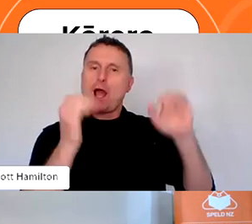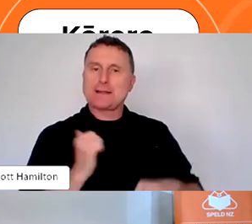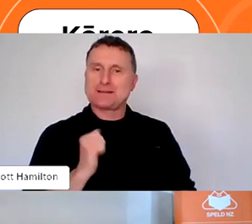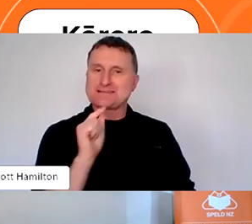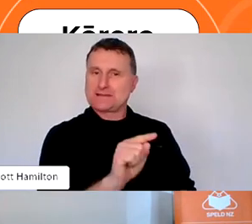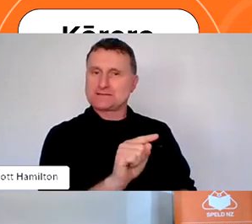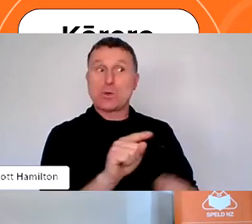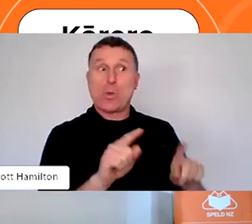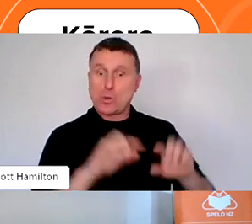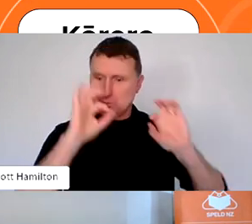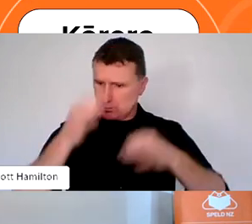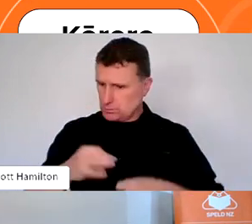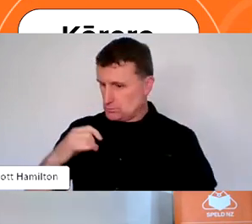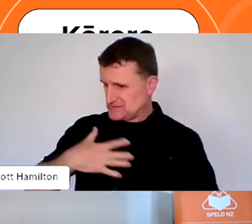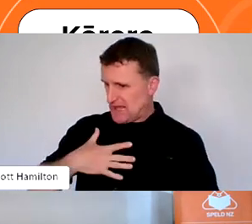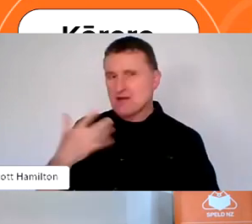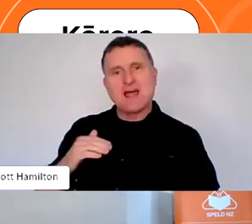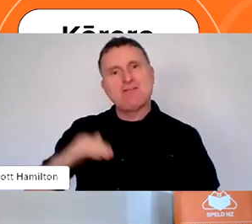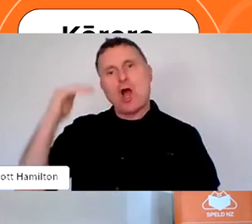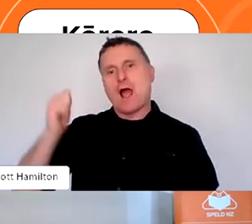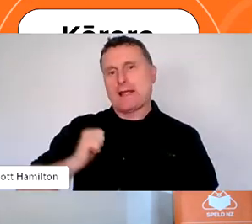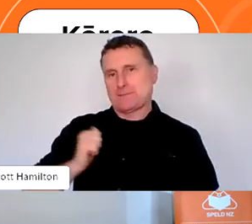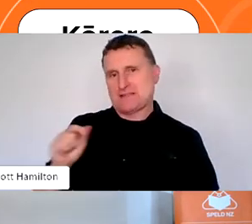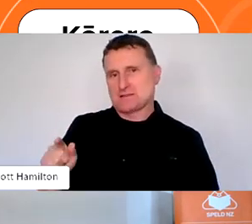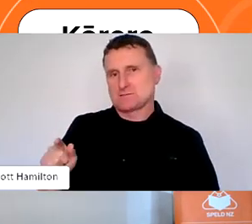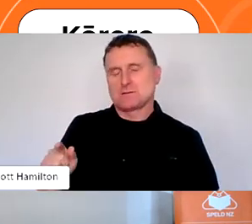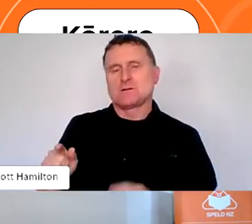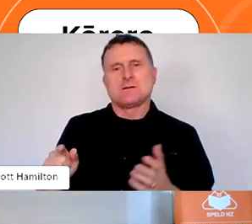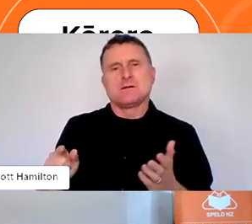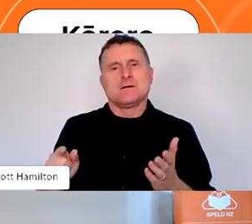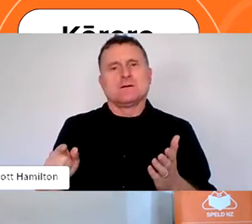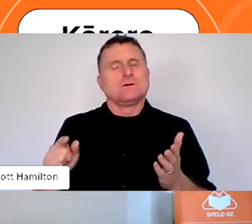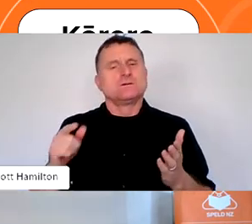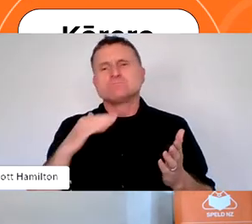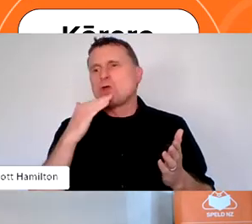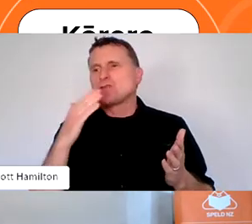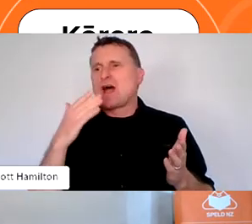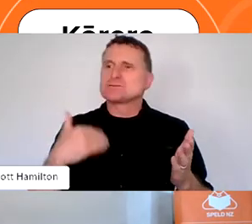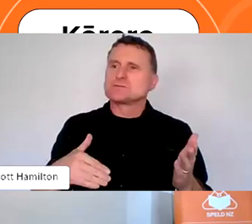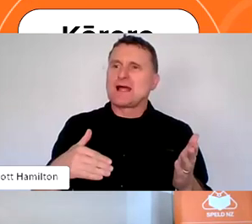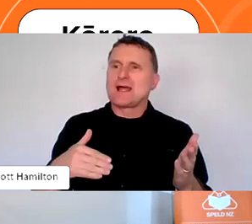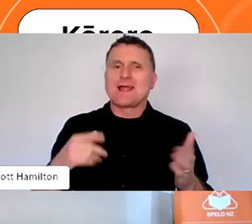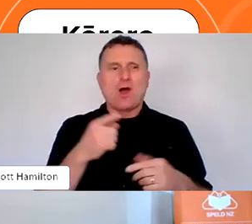we have high expectations of the schools. It's not enough to say sorry, we can't meet their needs, or we're not equipped, or this